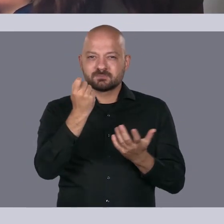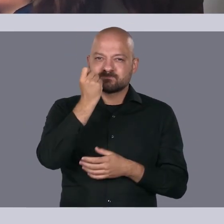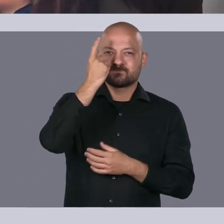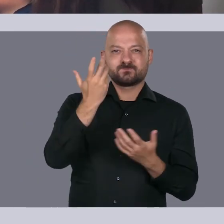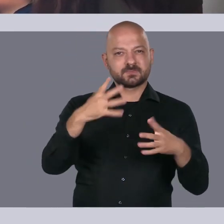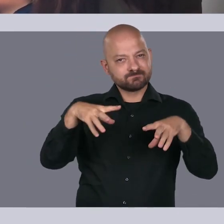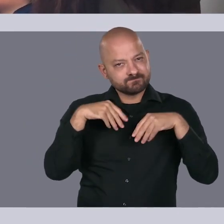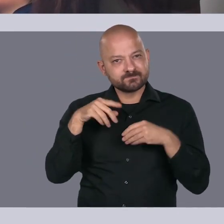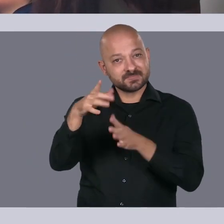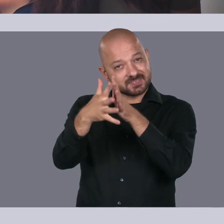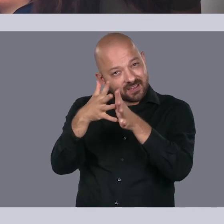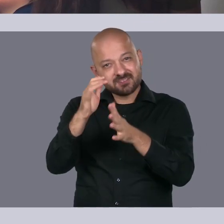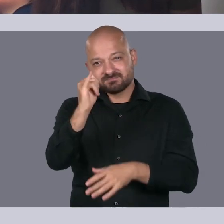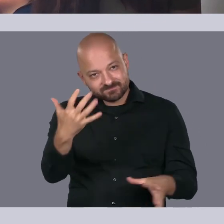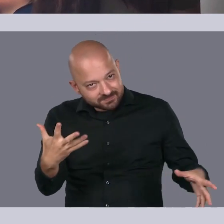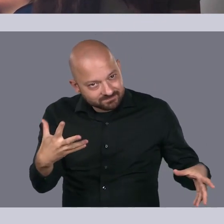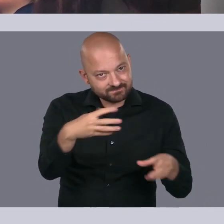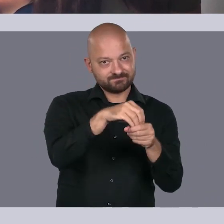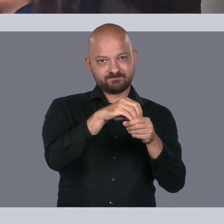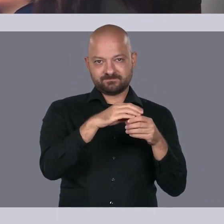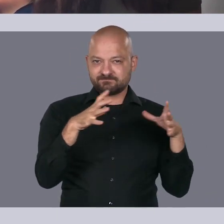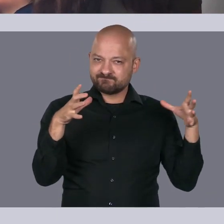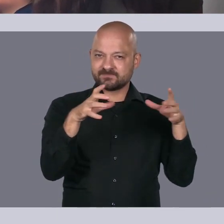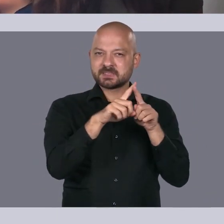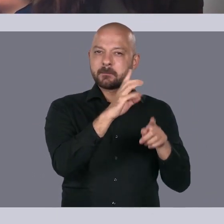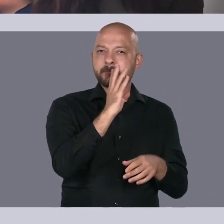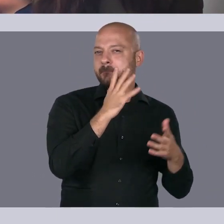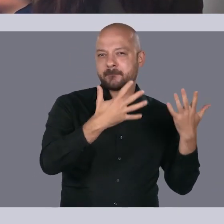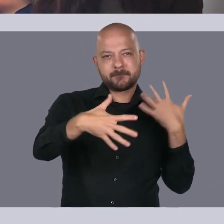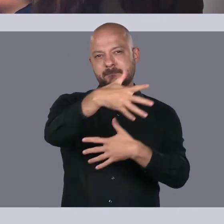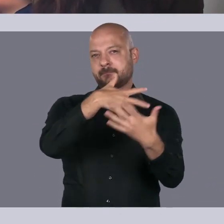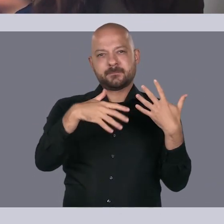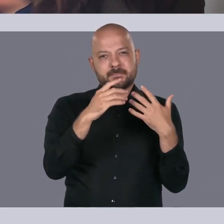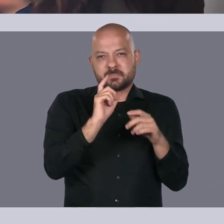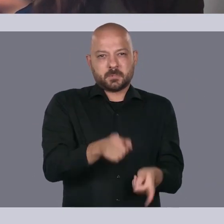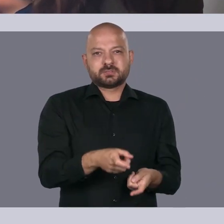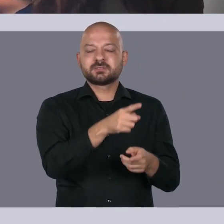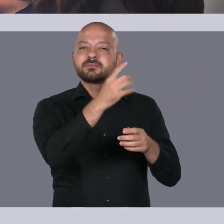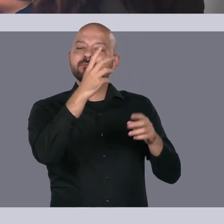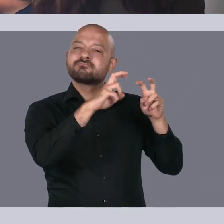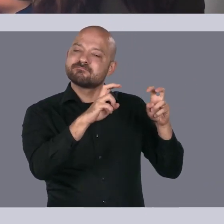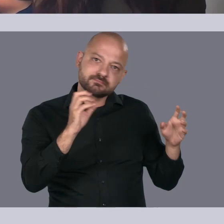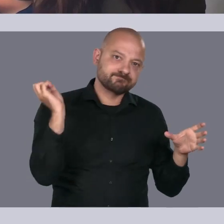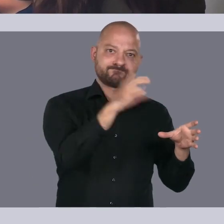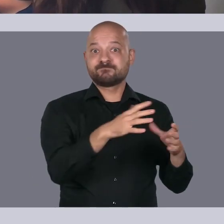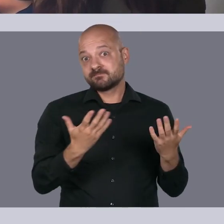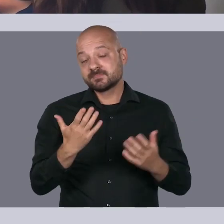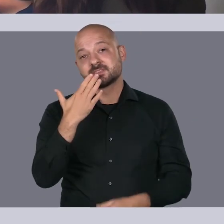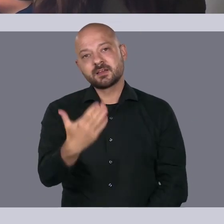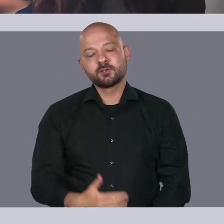are just as present within our world as verbal languages are and should therefore be equally integrated into the scientific world.